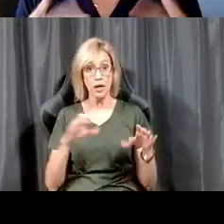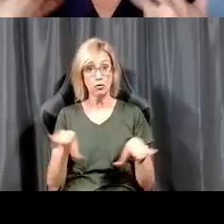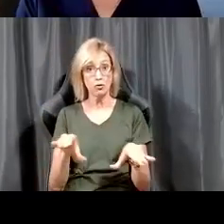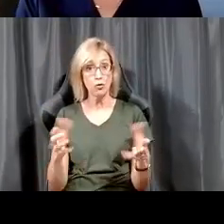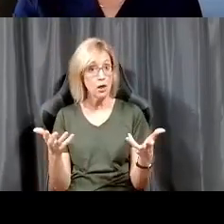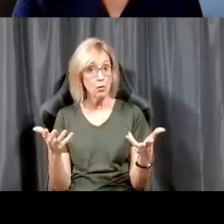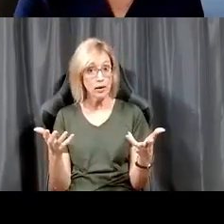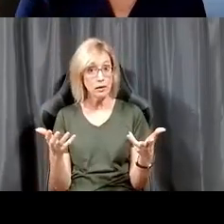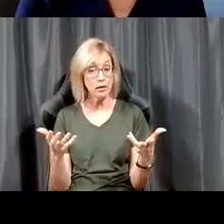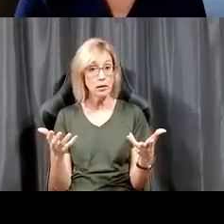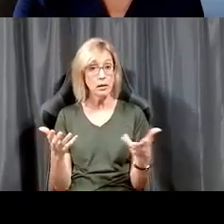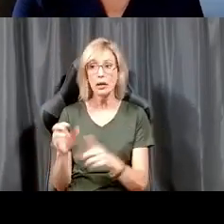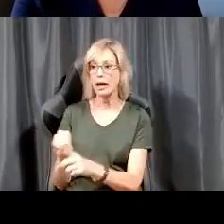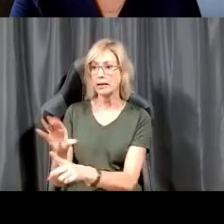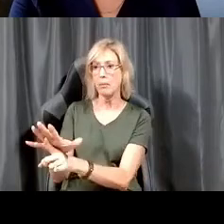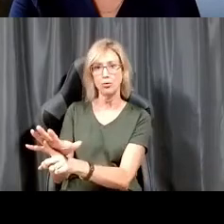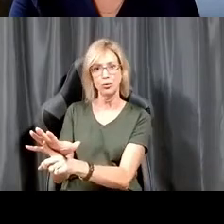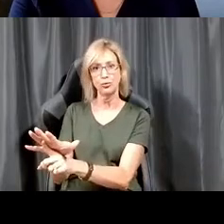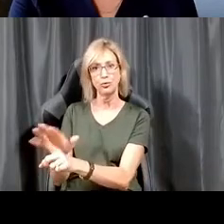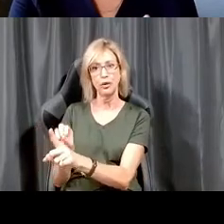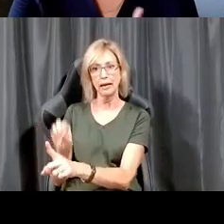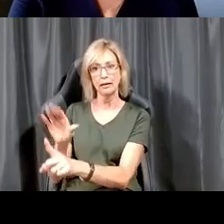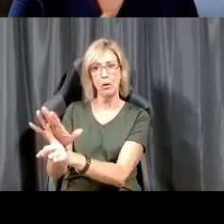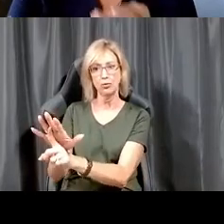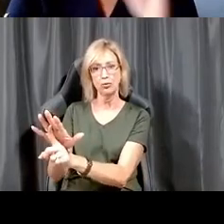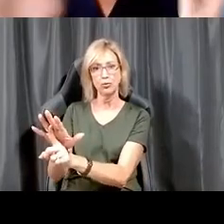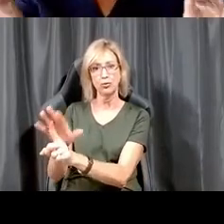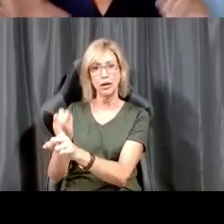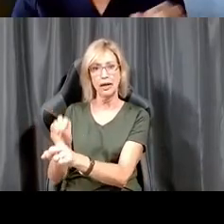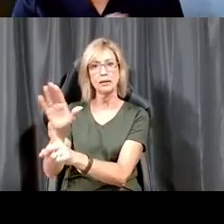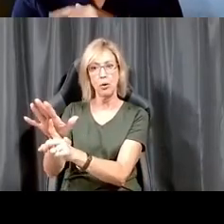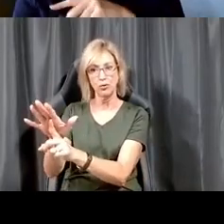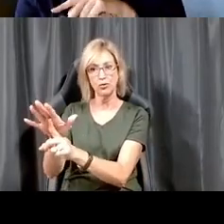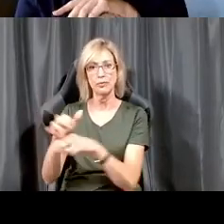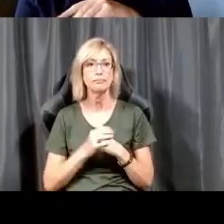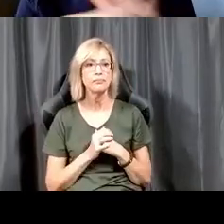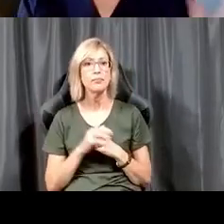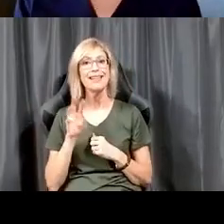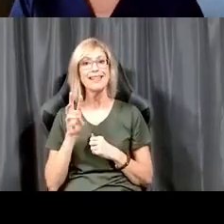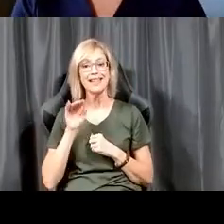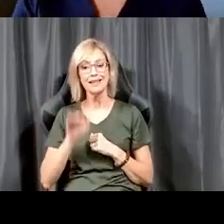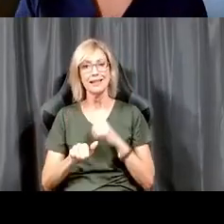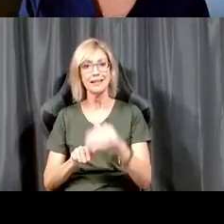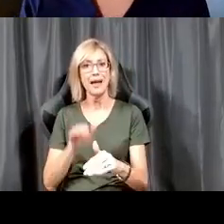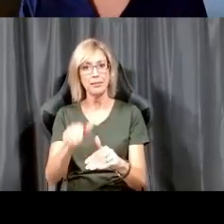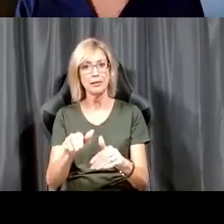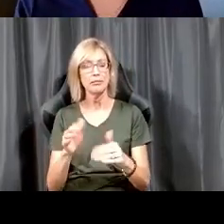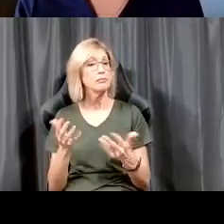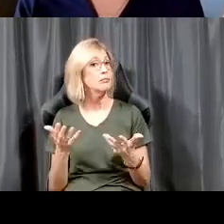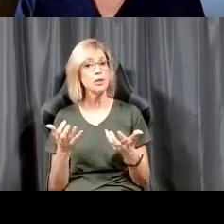expose those kids much the want them to be able to